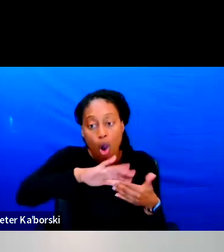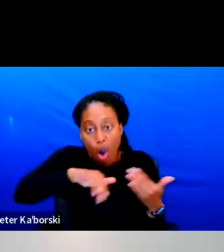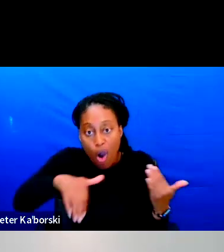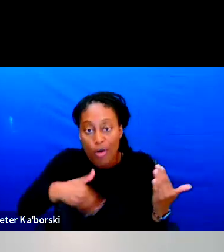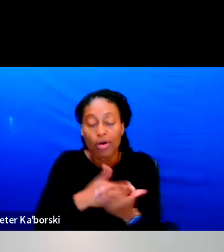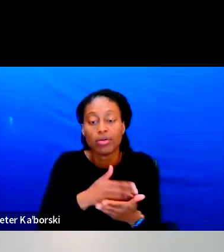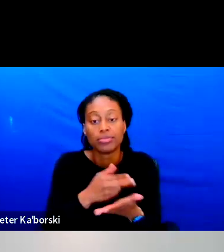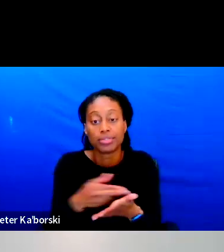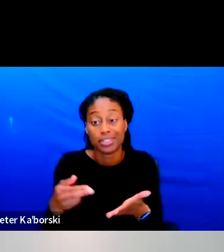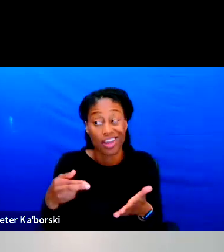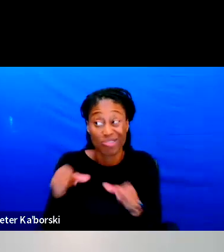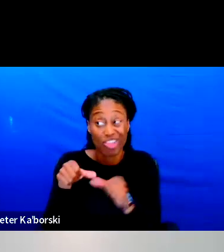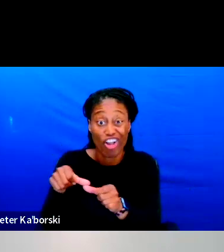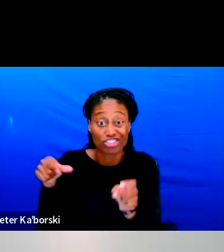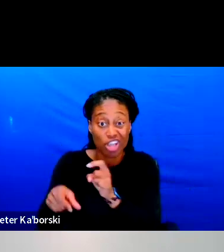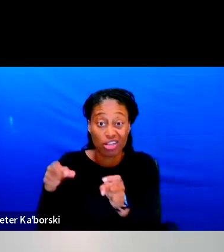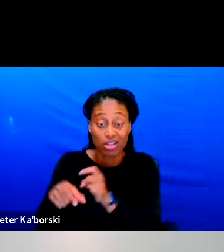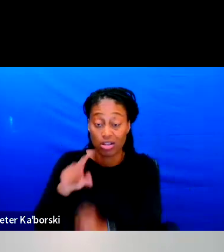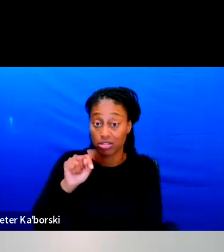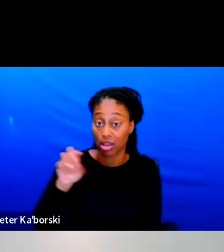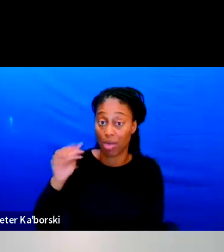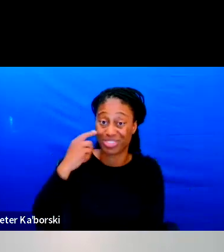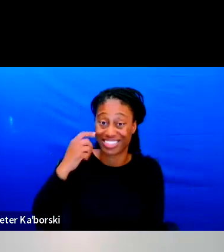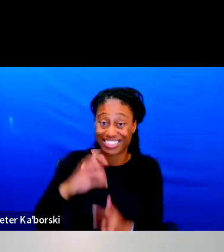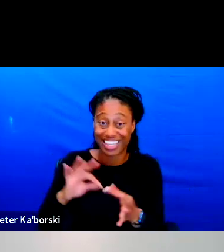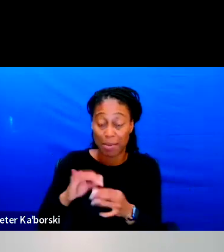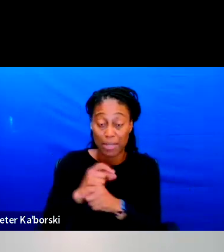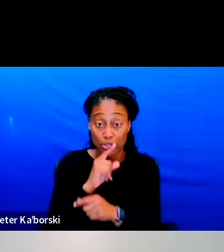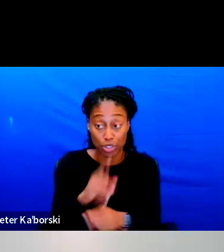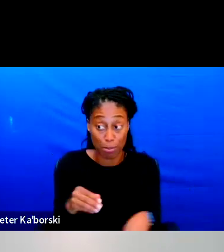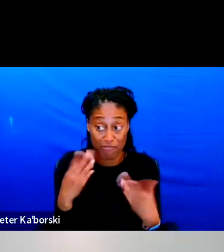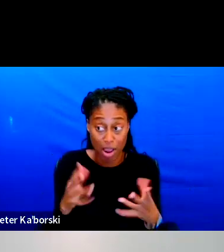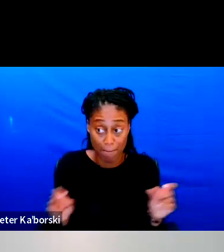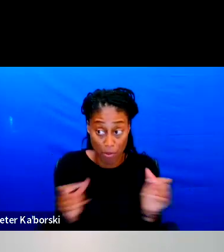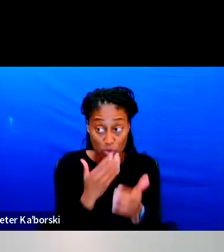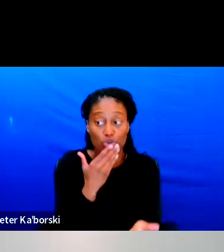Kyle Kleist: Making sure, as Tom brought up that one. Kyle Kleist: You're providing people with good resources.